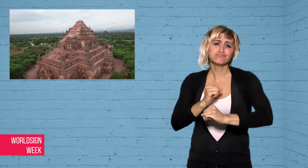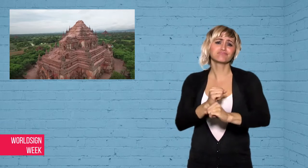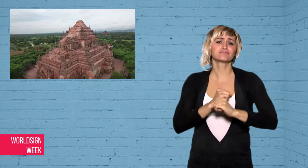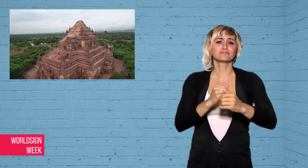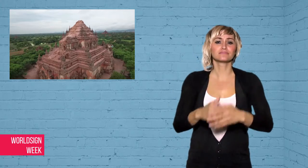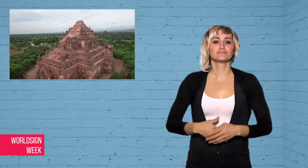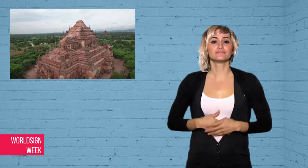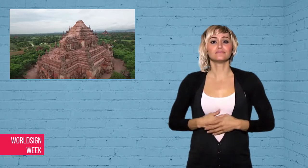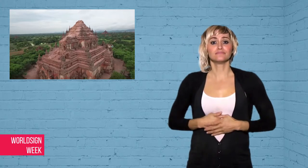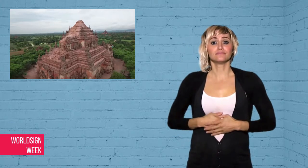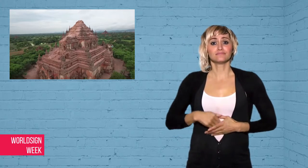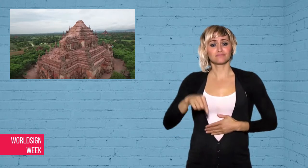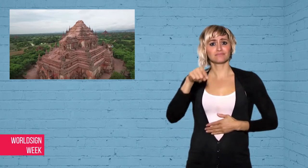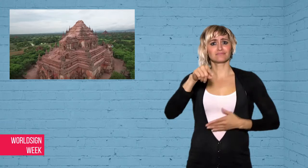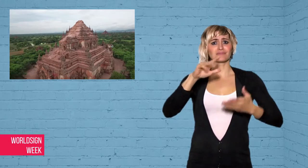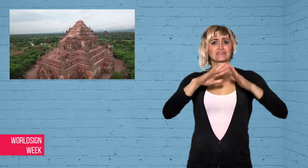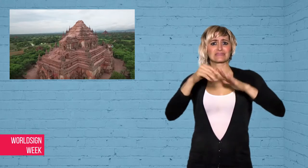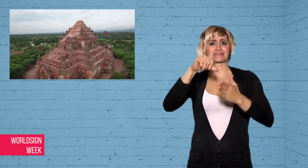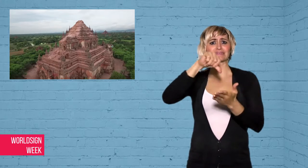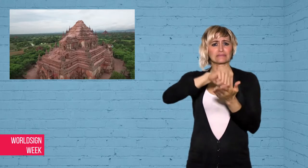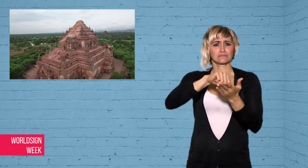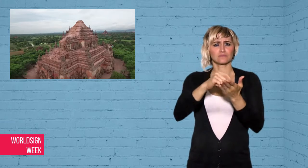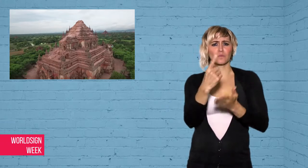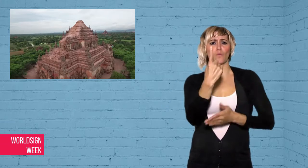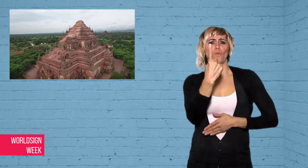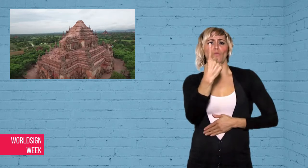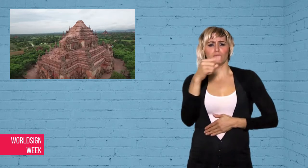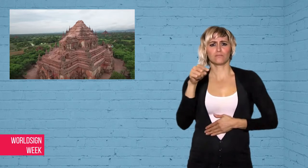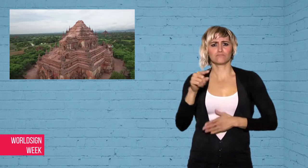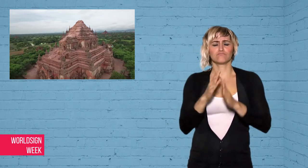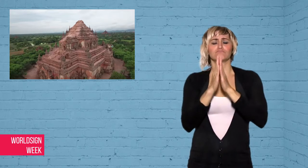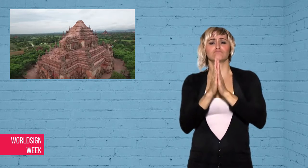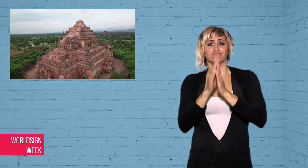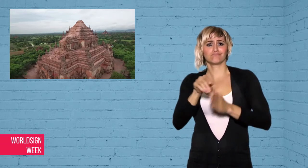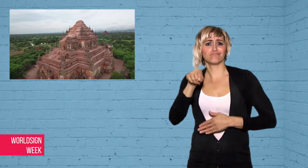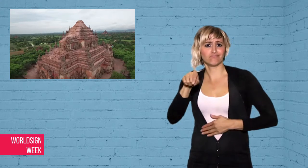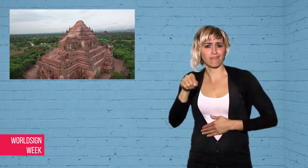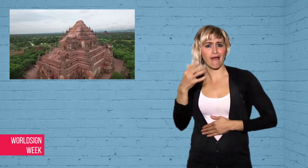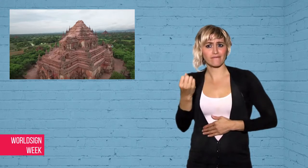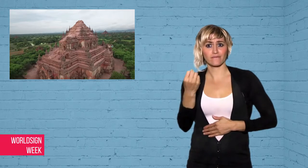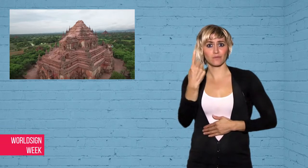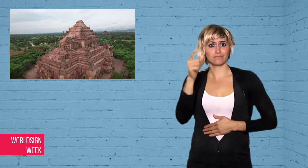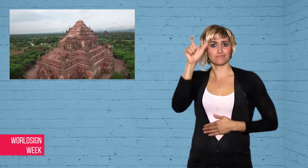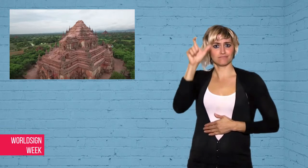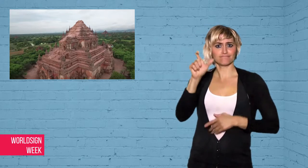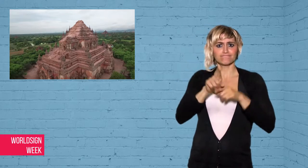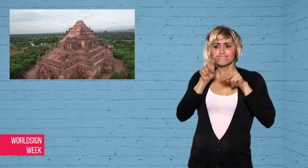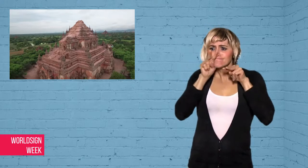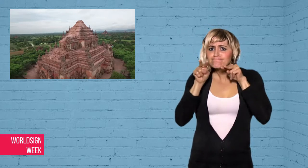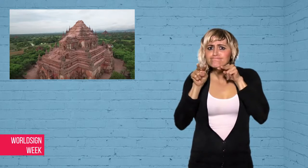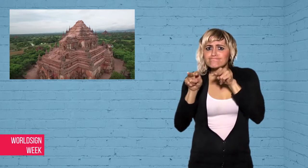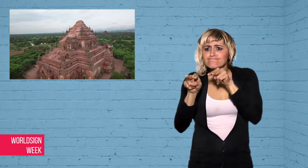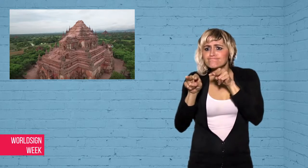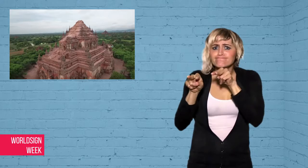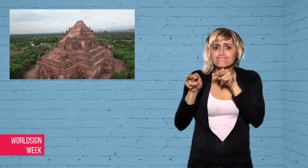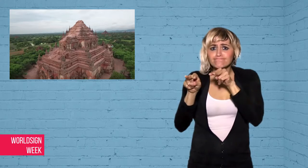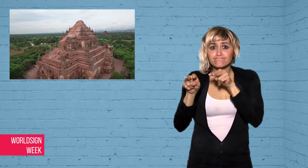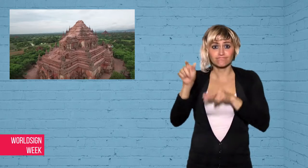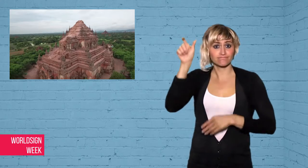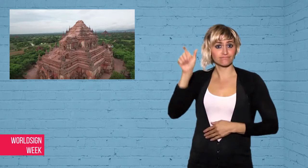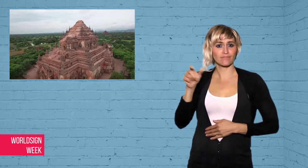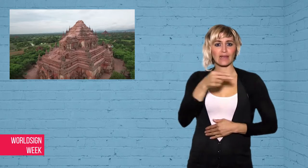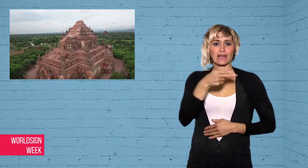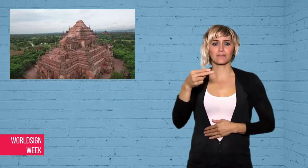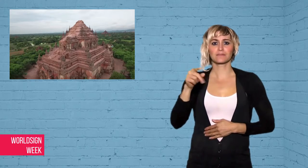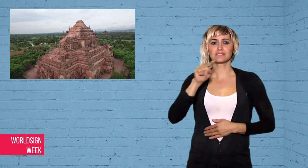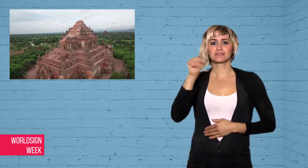Zaw Naing, a caretaker at one of the